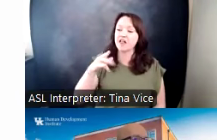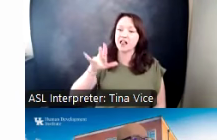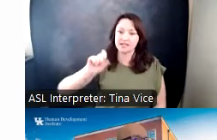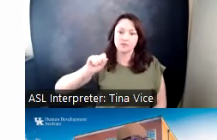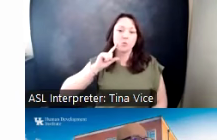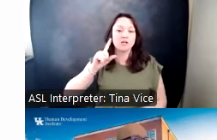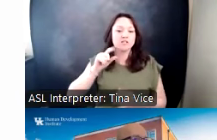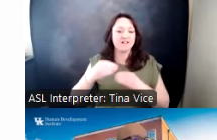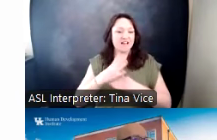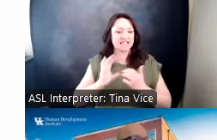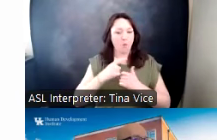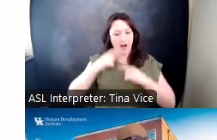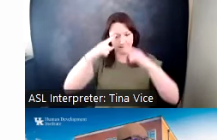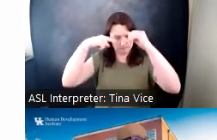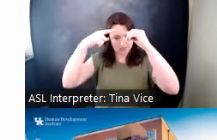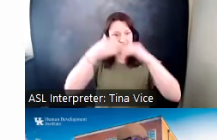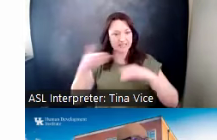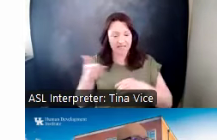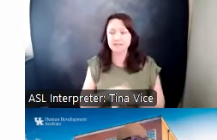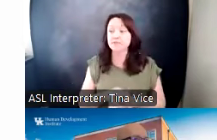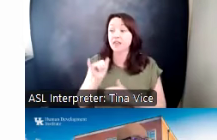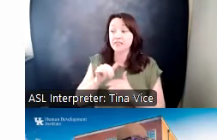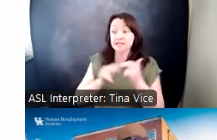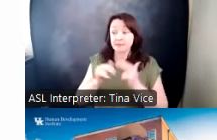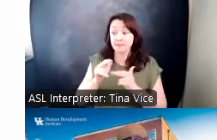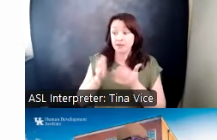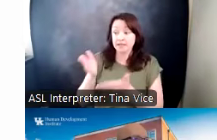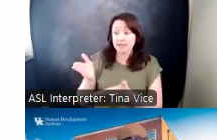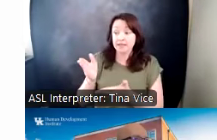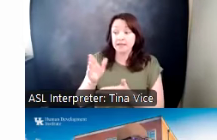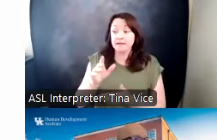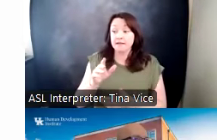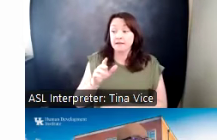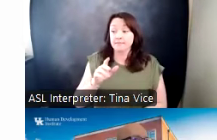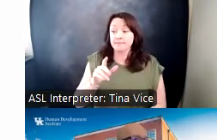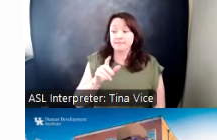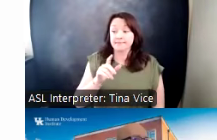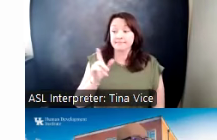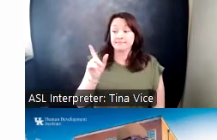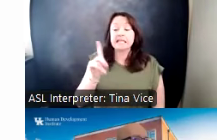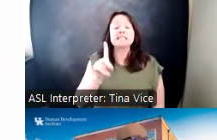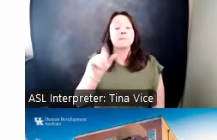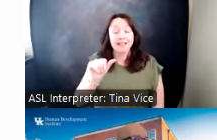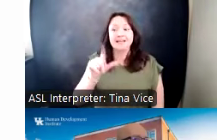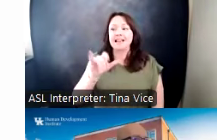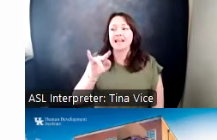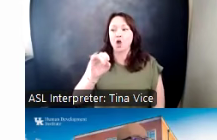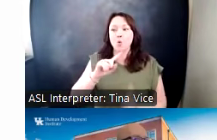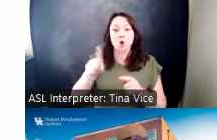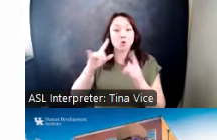So, disability lingo goes to camp. Um, if you notice, there's two images, both